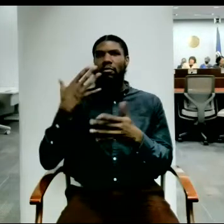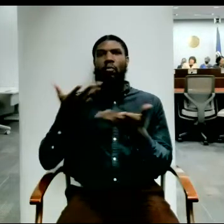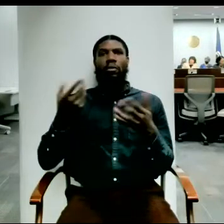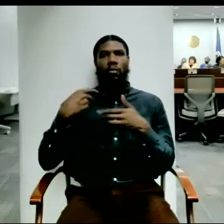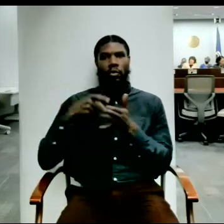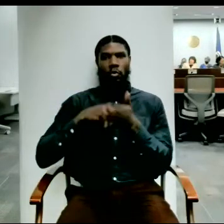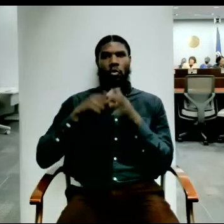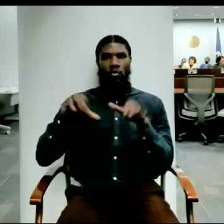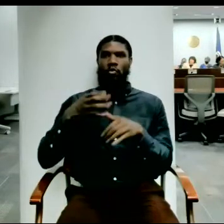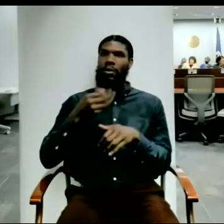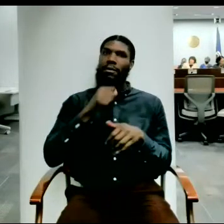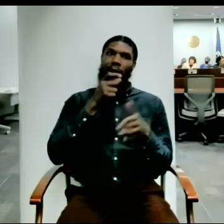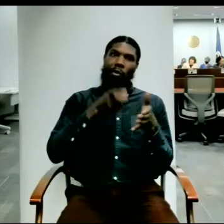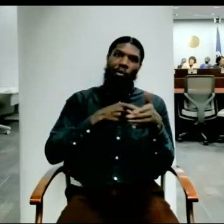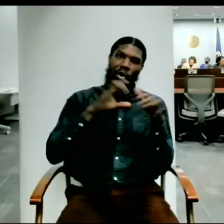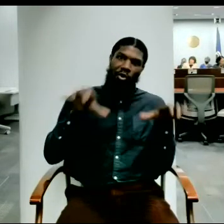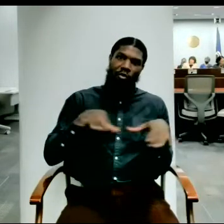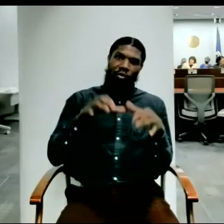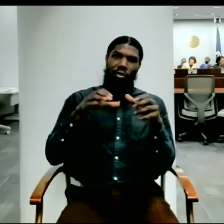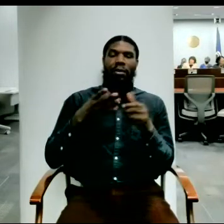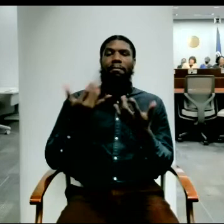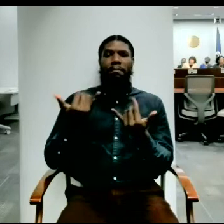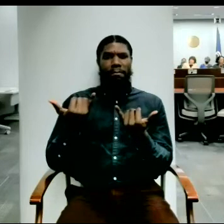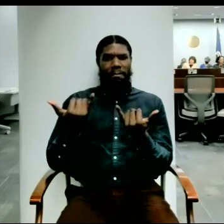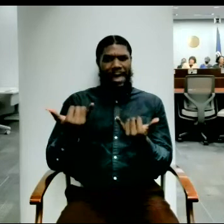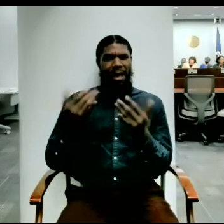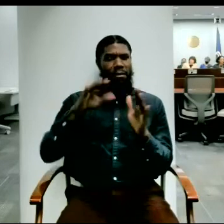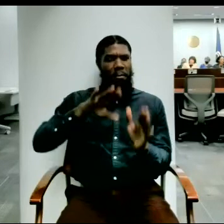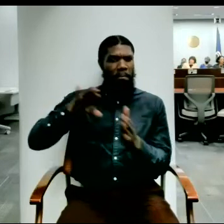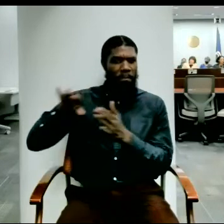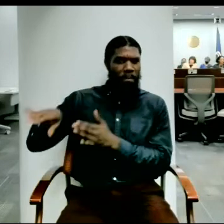Putting that aside, you know, from an actual enforcement perspective,